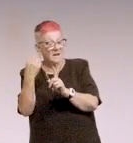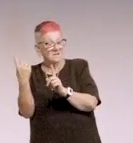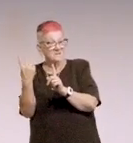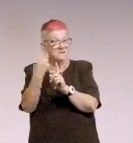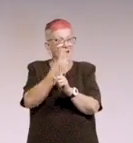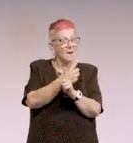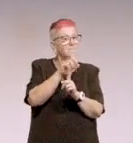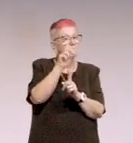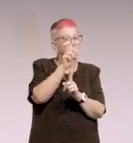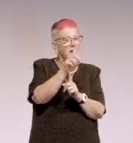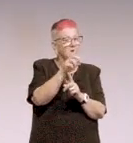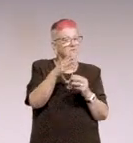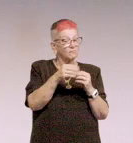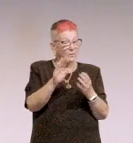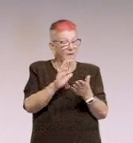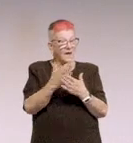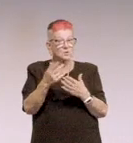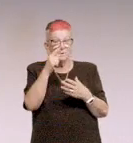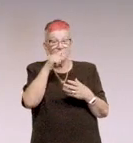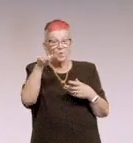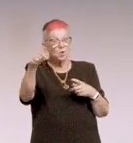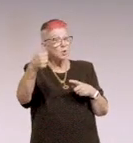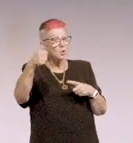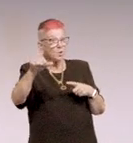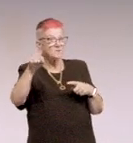And from the survey from the actual users, people said that white